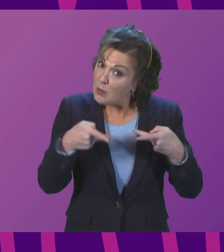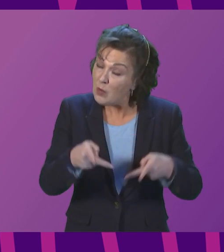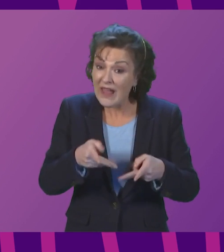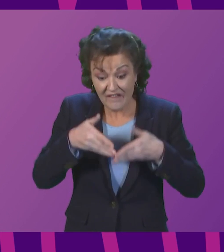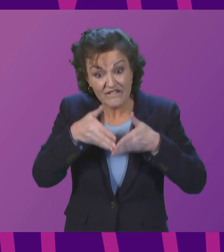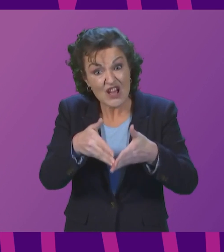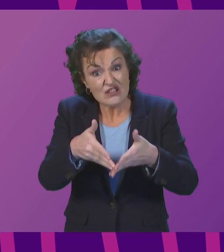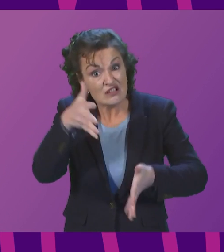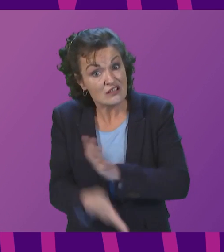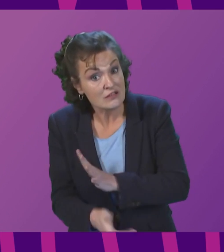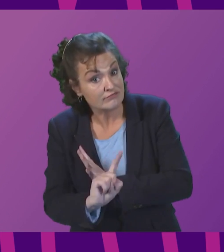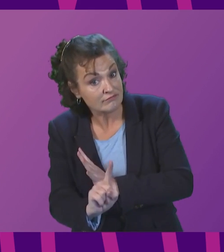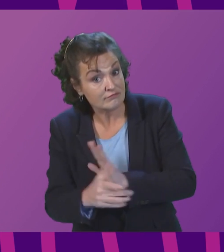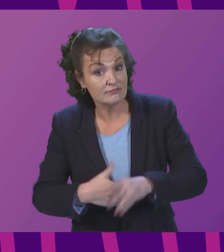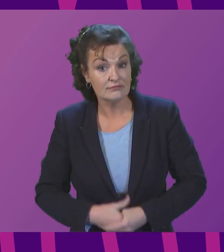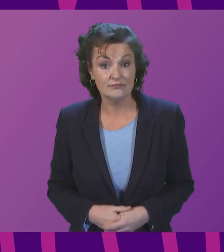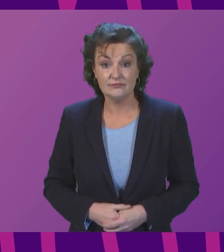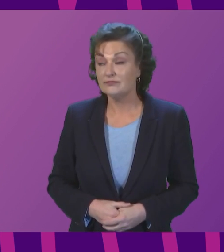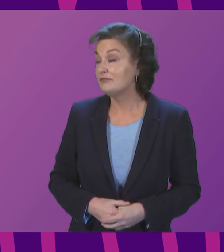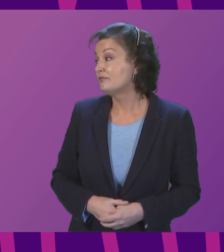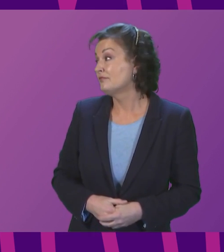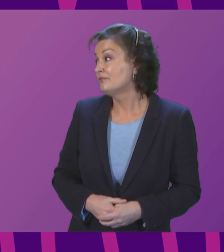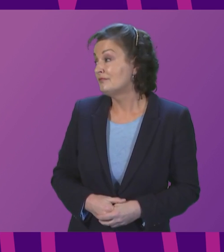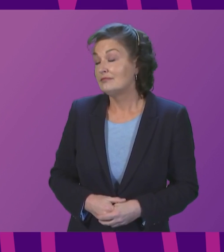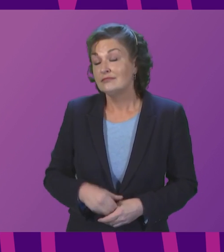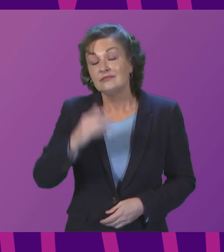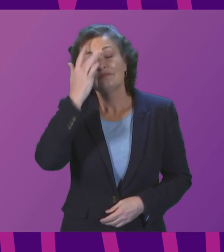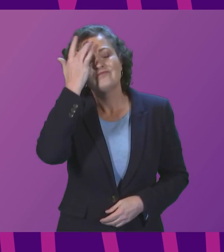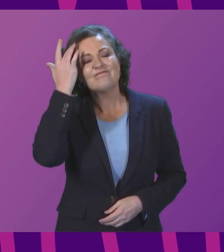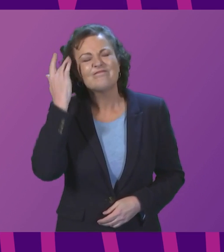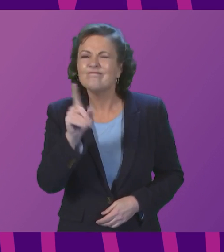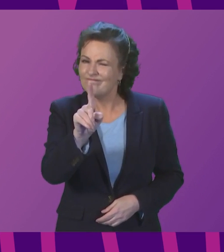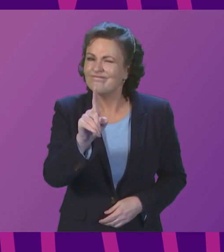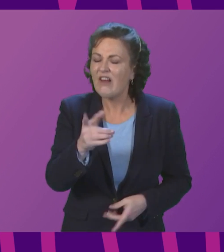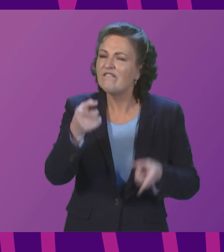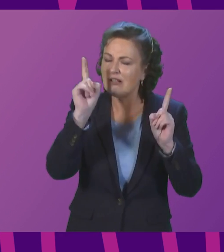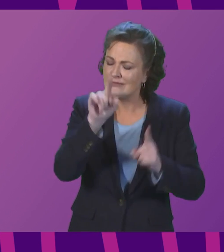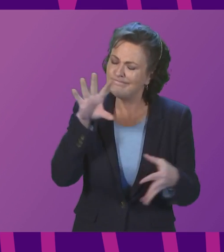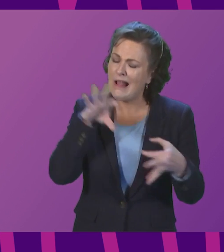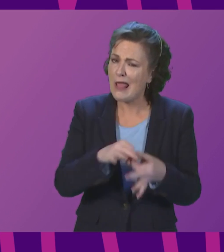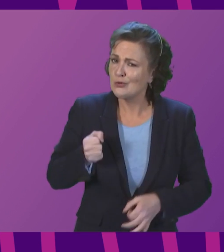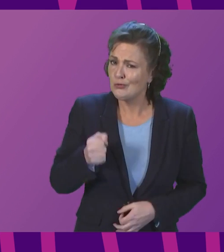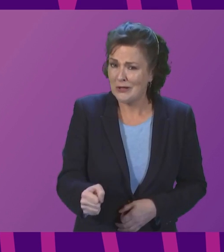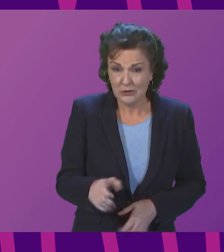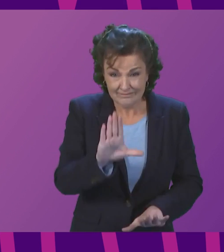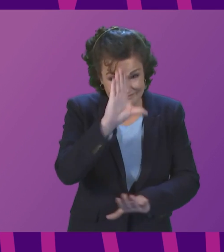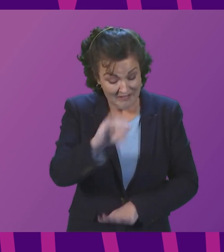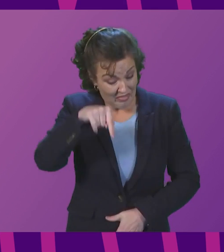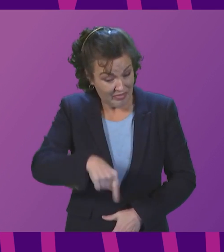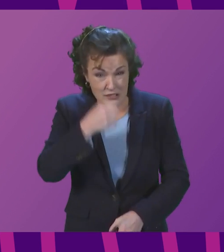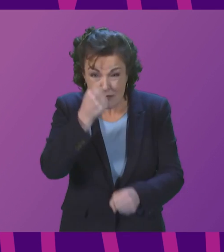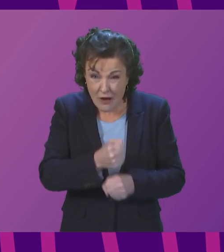First, on railways, this Government has connected or reconnected more of Scotland to the railways